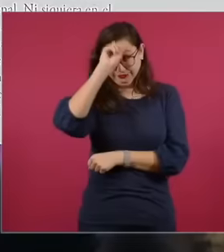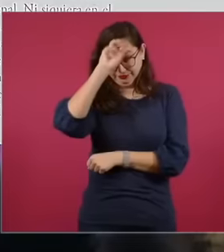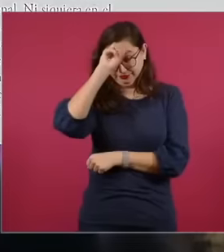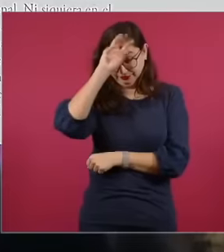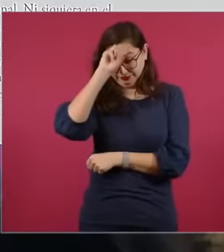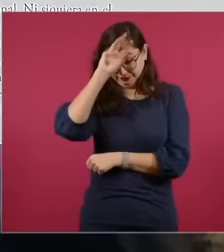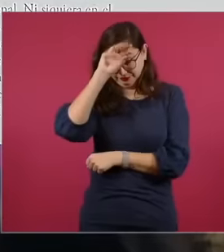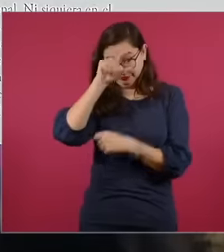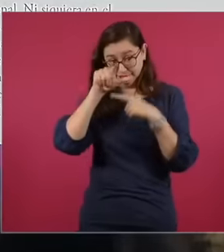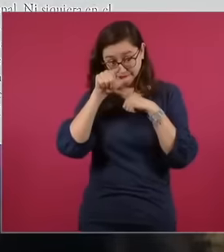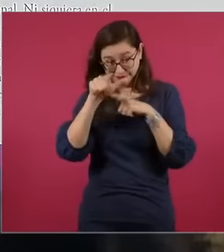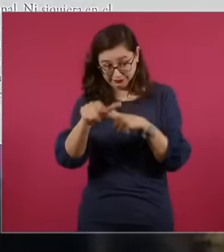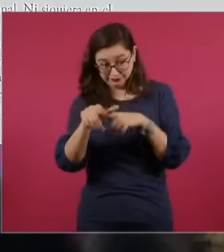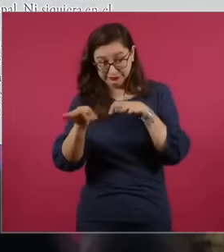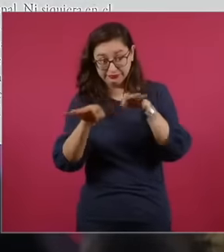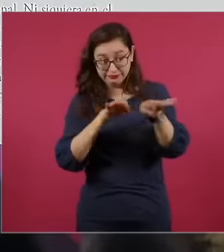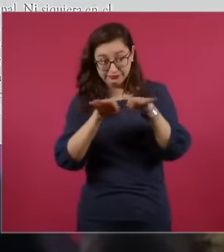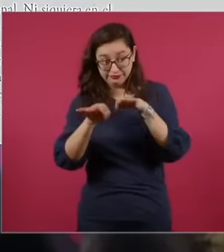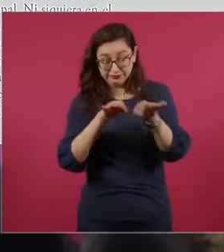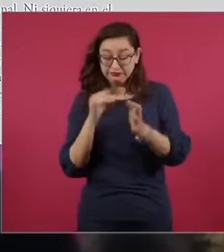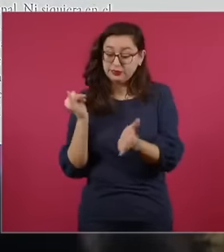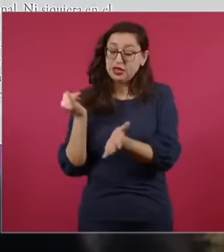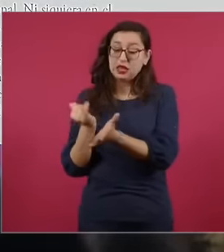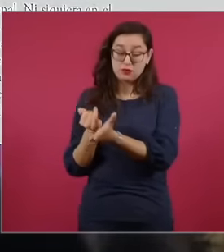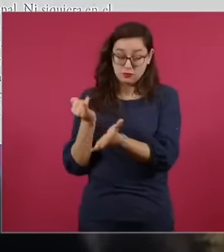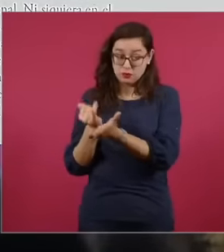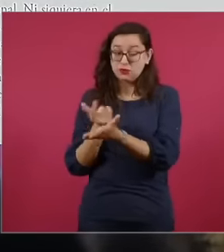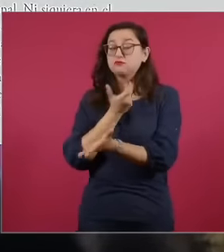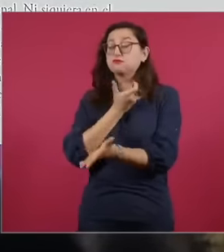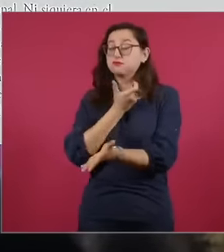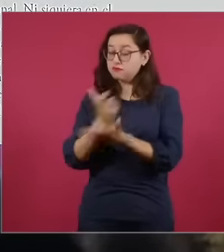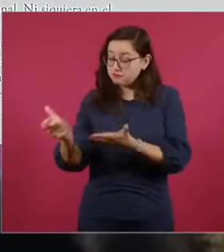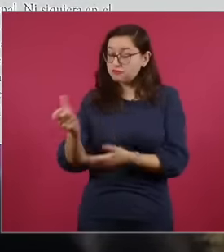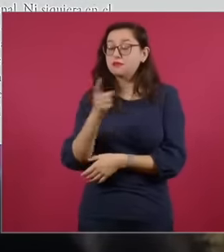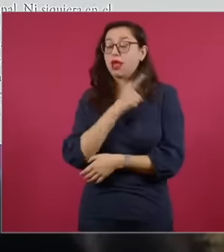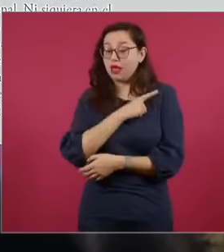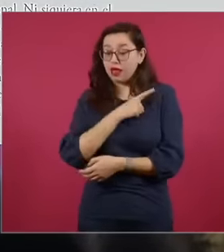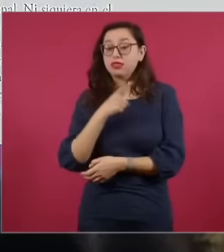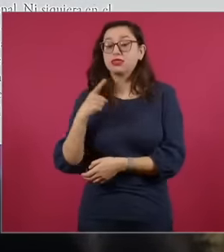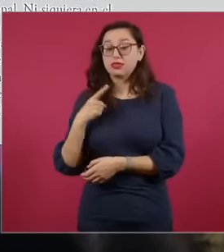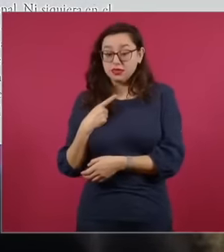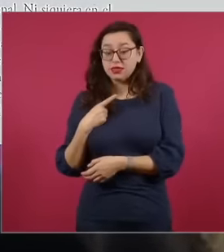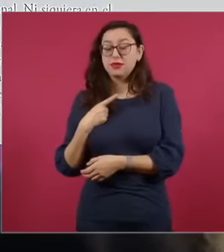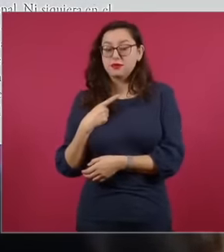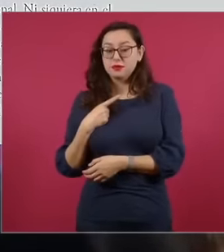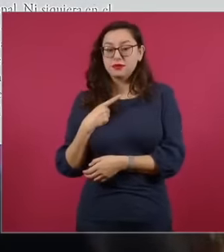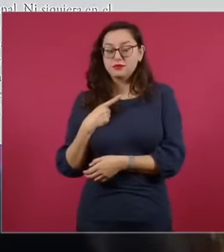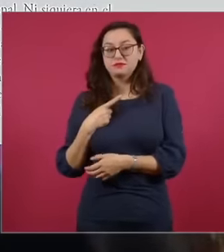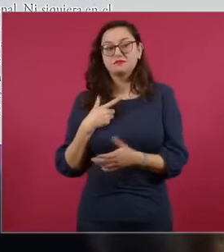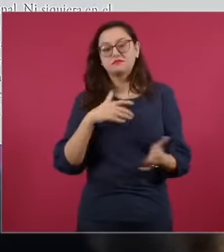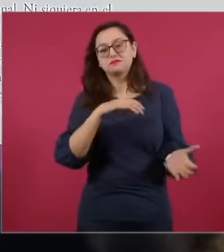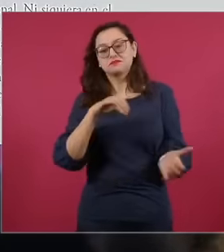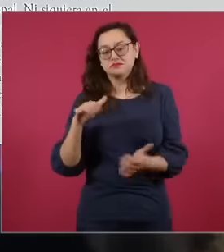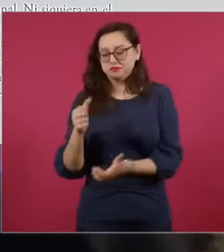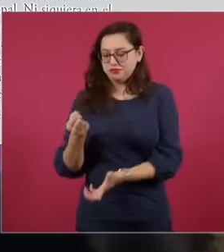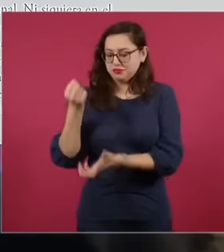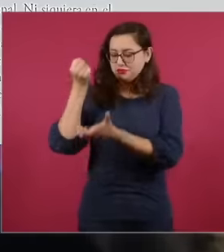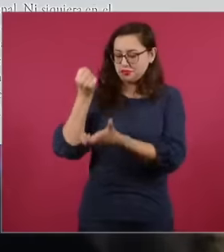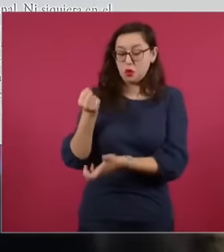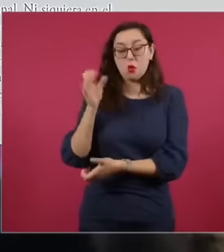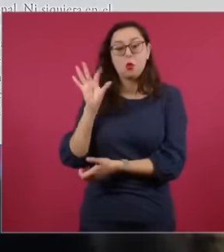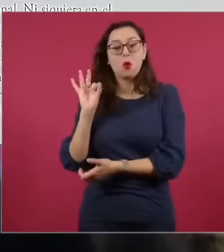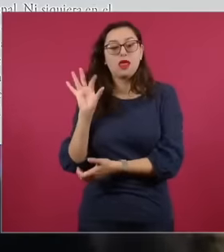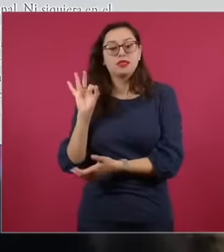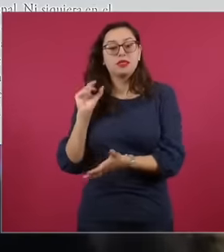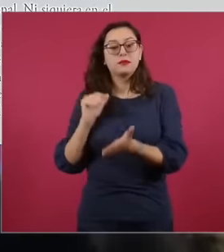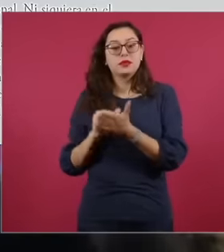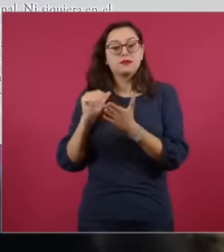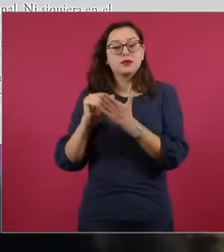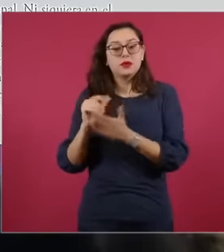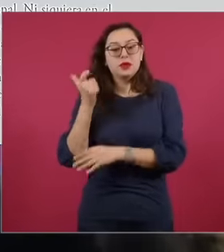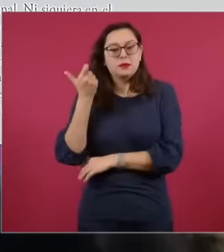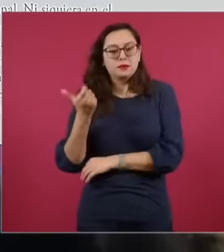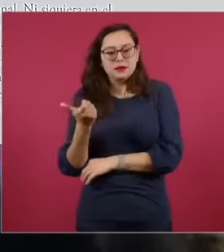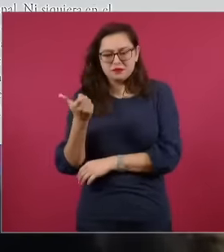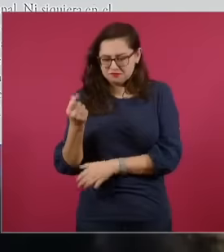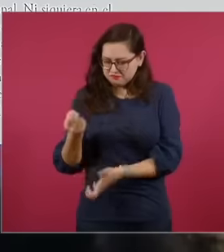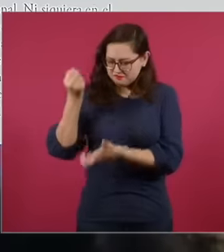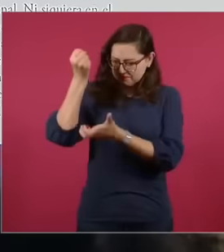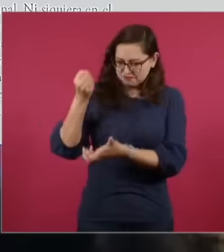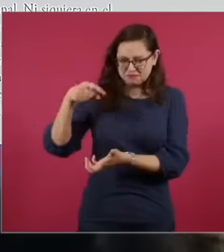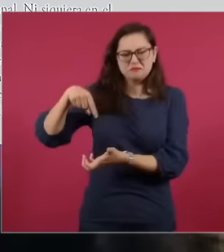without modifying the law, about 40,000 million pesos. What were those 40,000 million for?